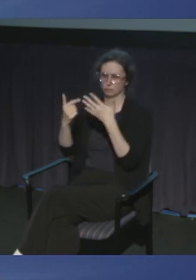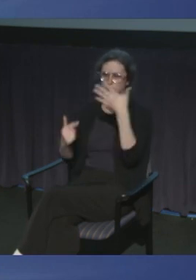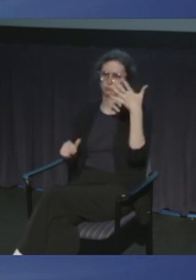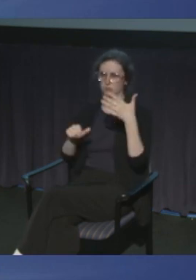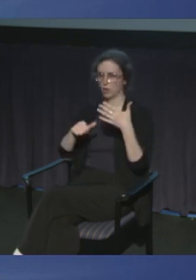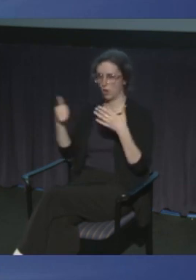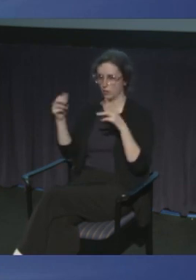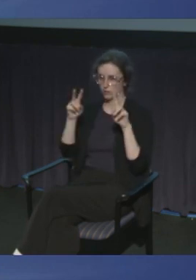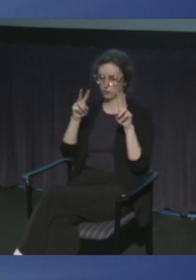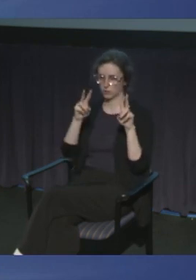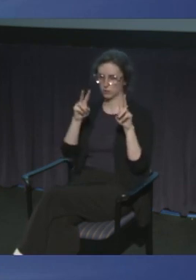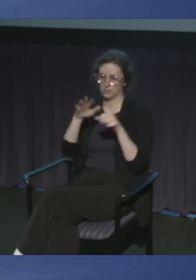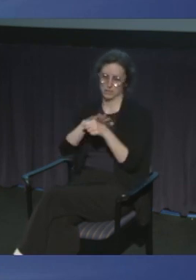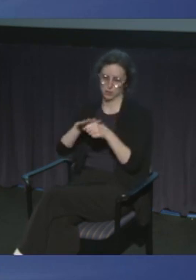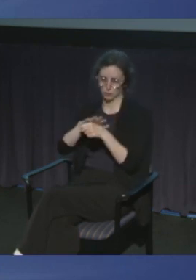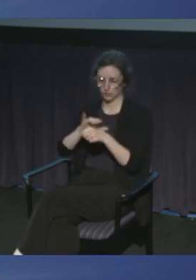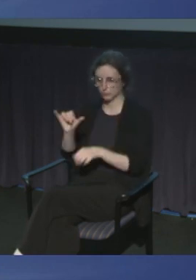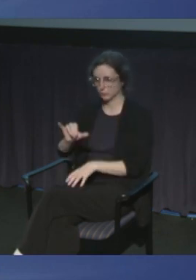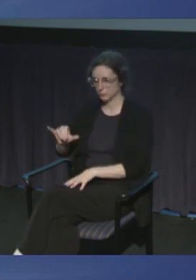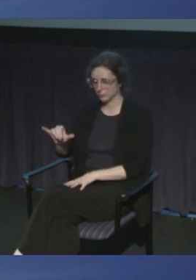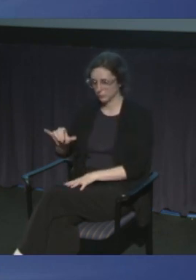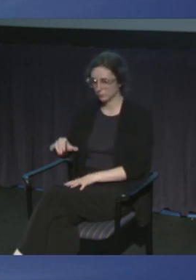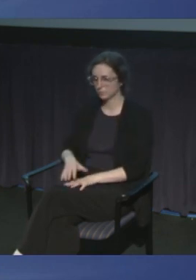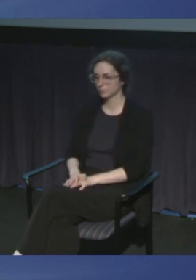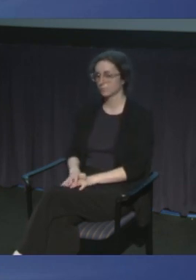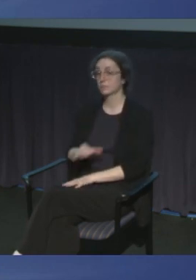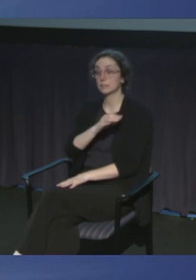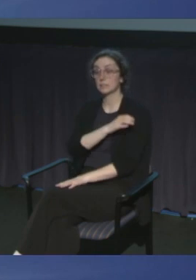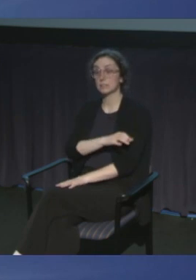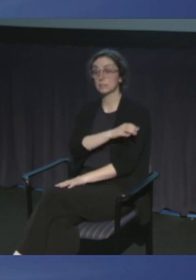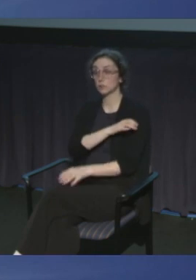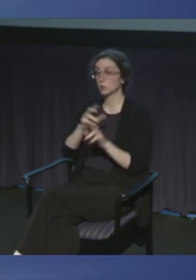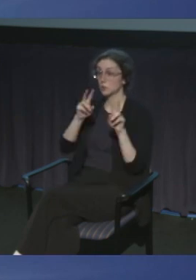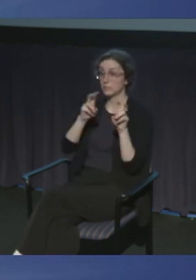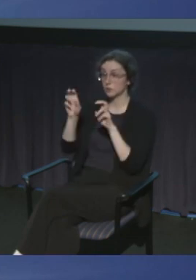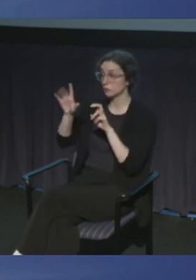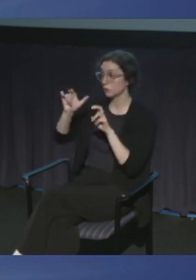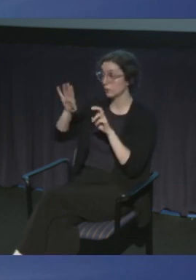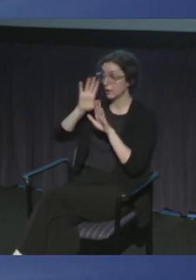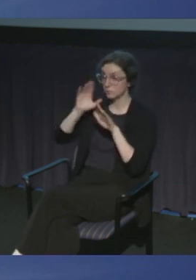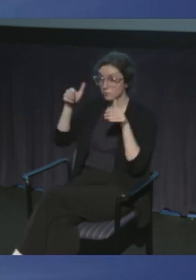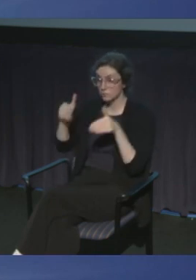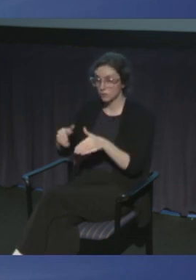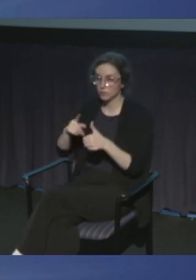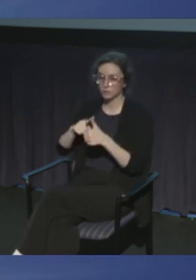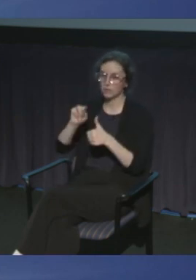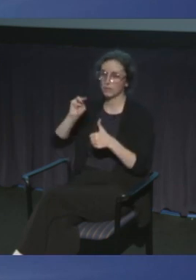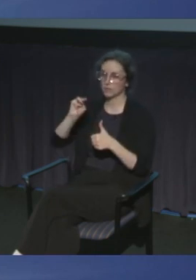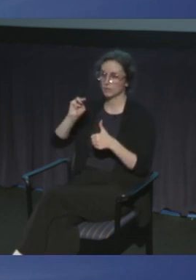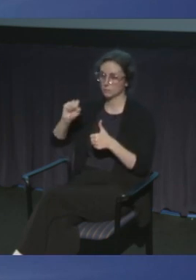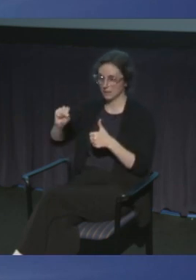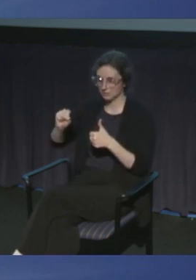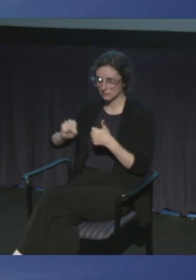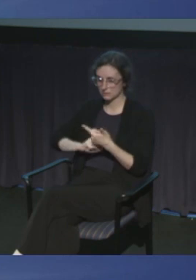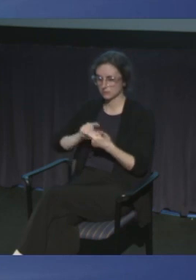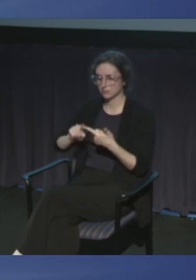OF OTHER AREAS. CLINICAL ISSUES OF INTEREST INCLUDE MULTIPLE SCLEROSIS,